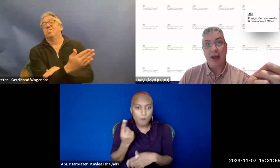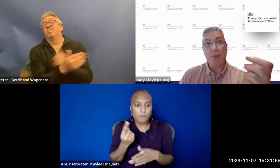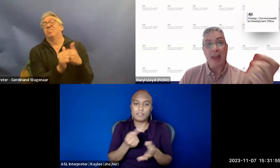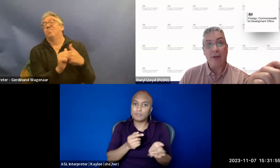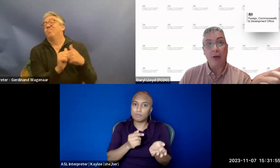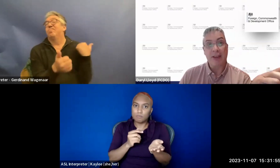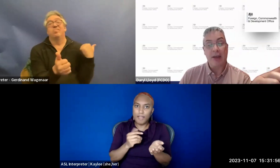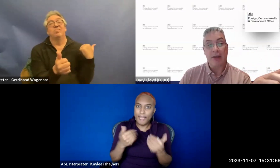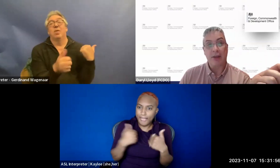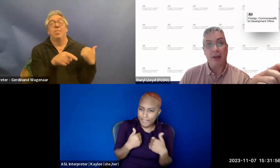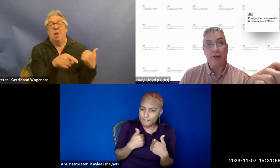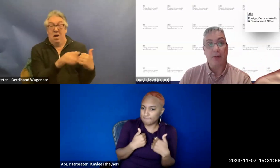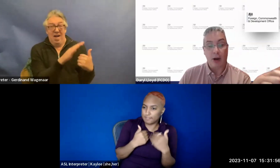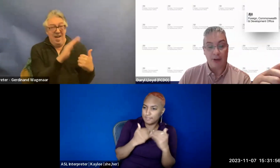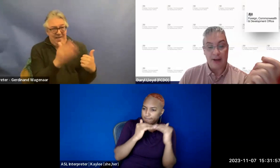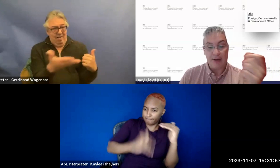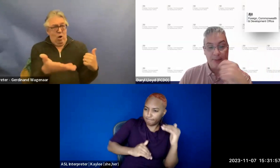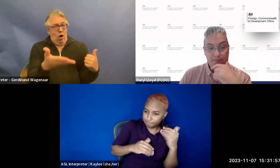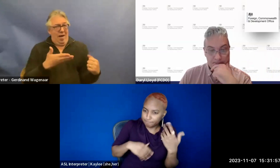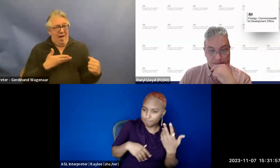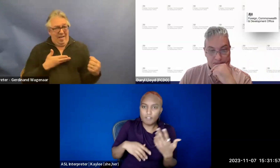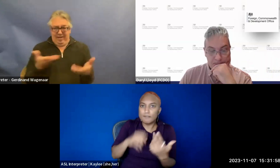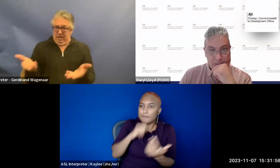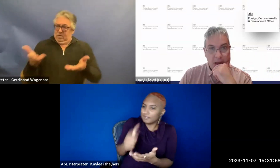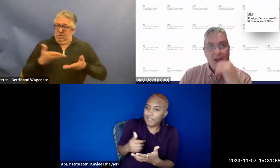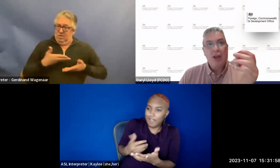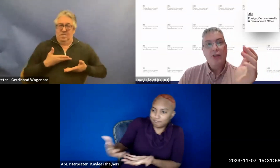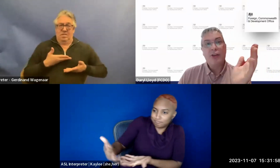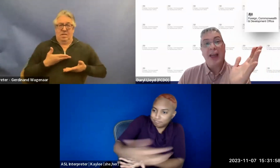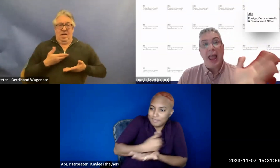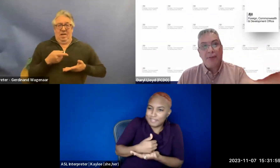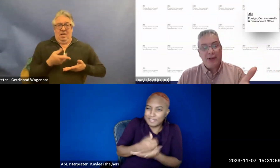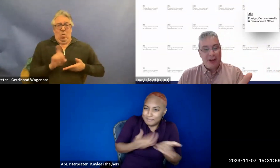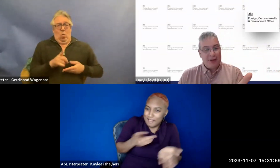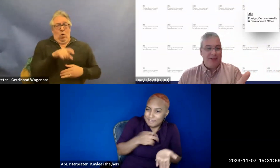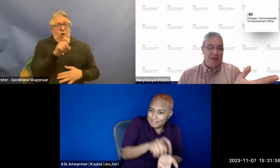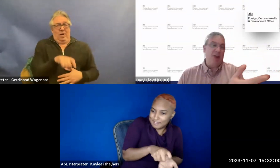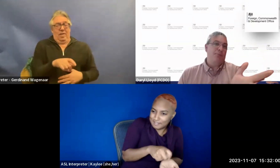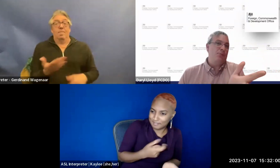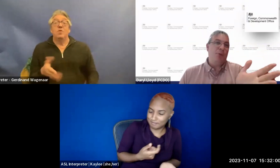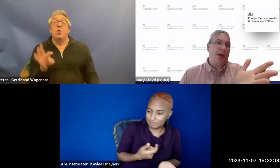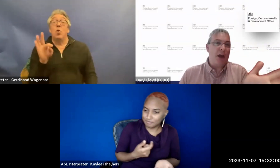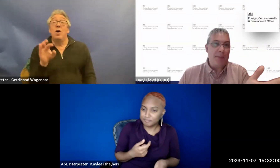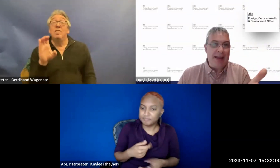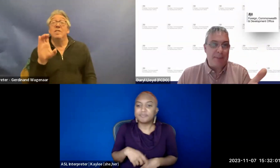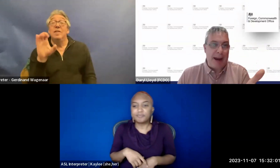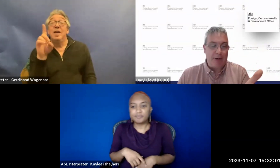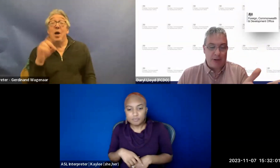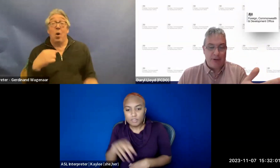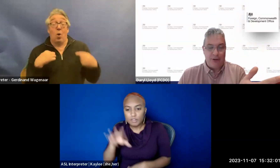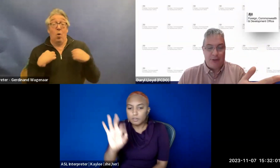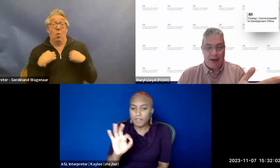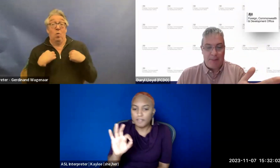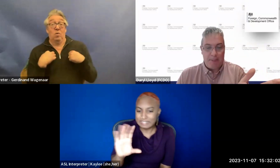and were never going to get the supplies they needed. FCDO is not the paragon of virtue.